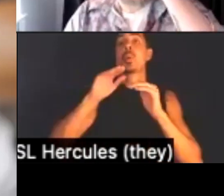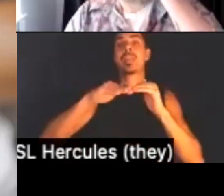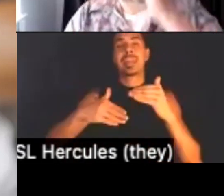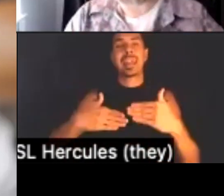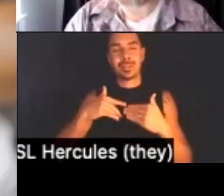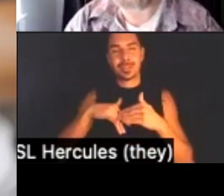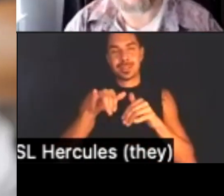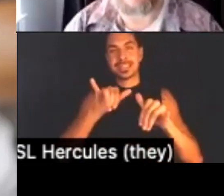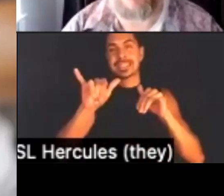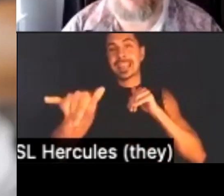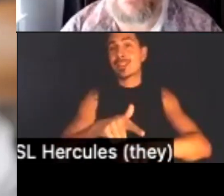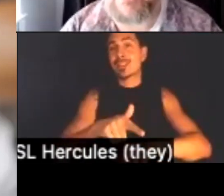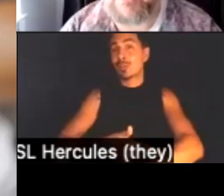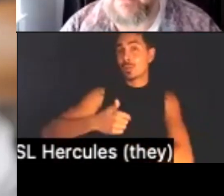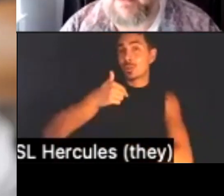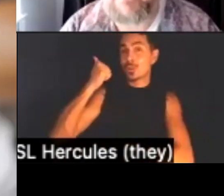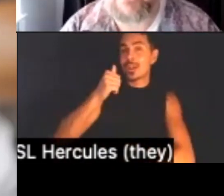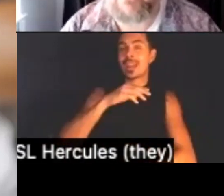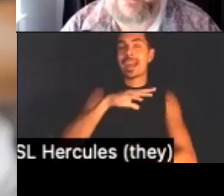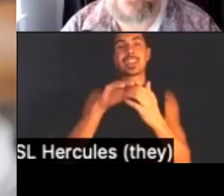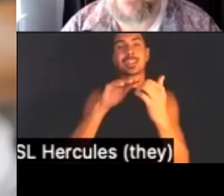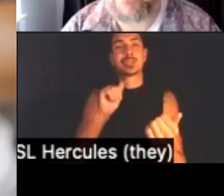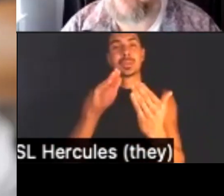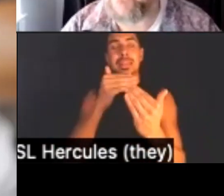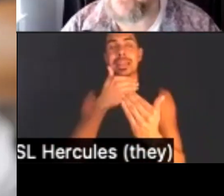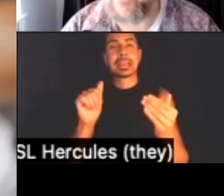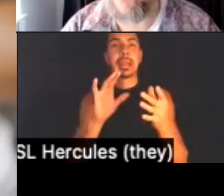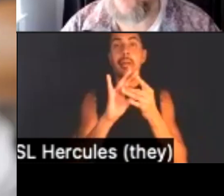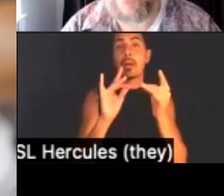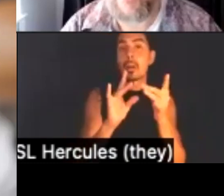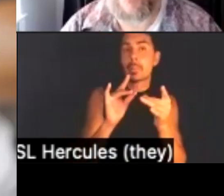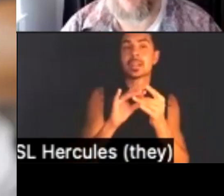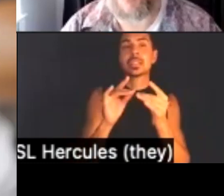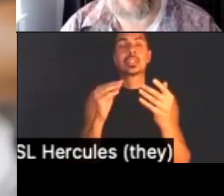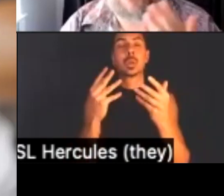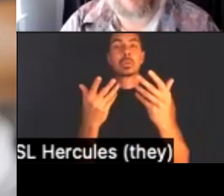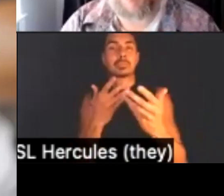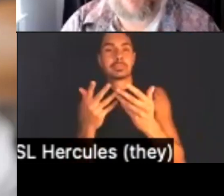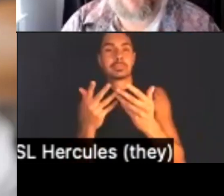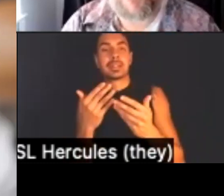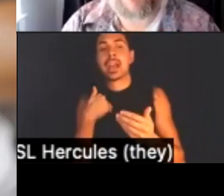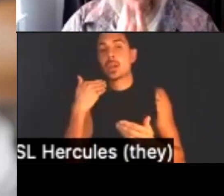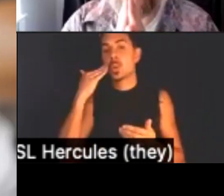and to address any comments or questions that folks have, but I know that some people may leave